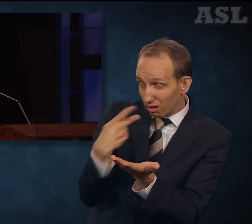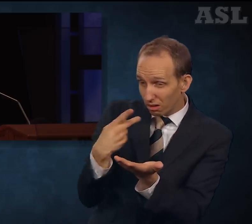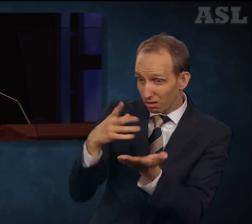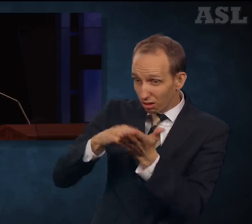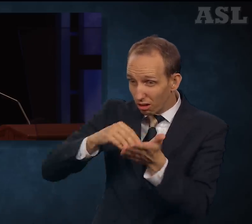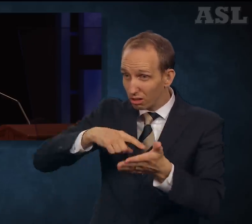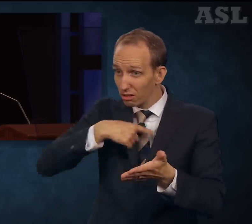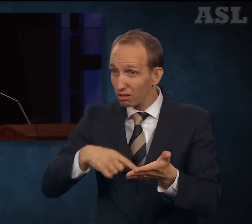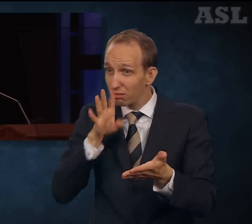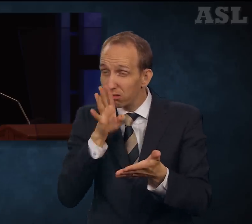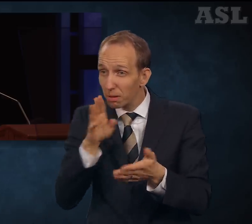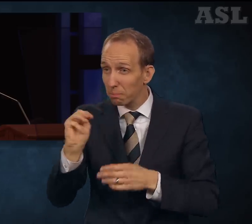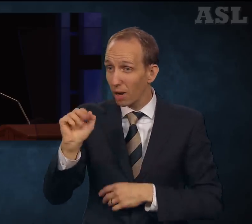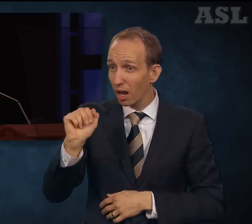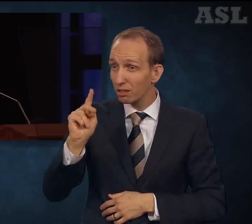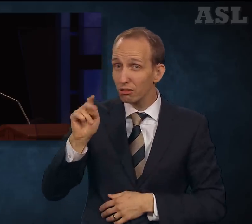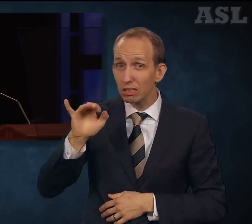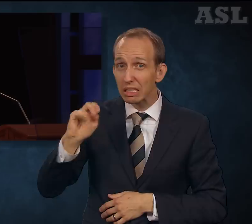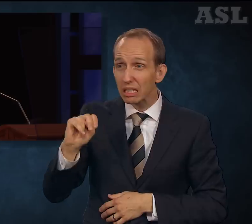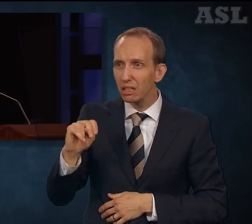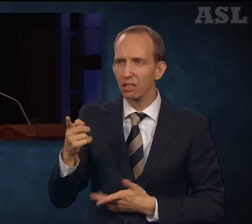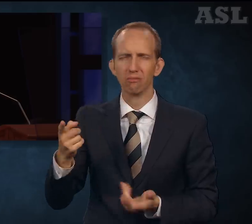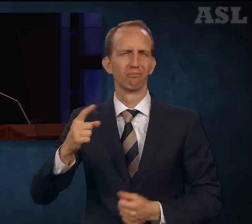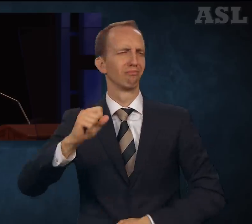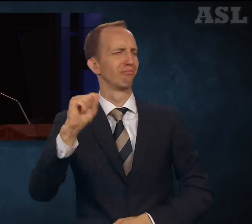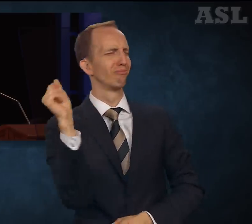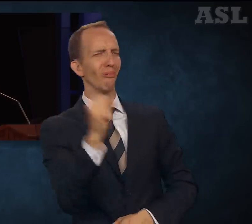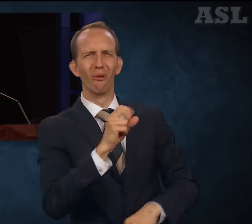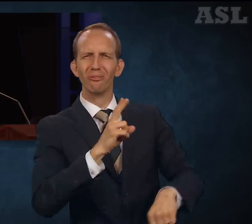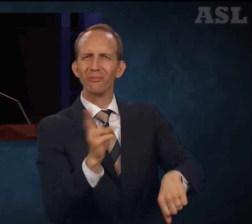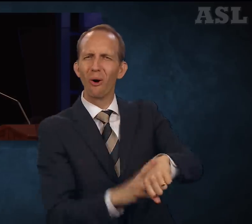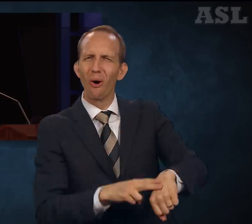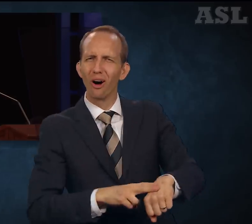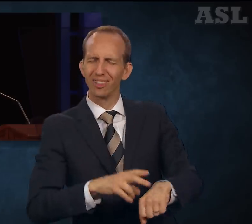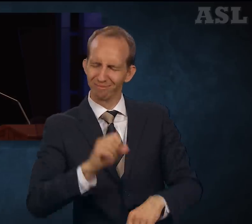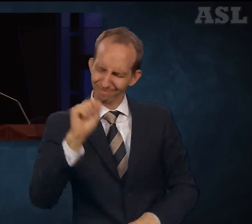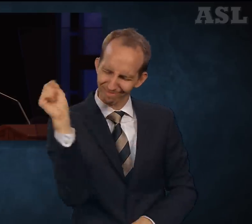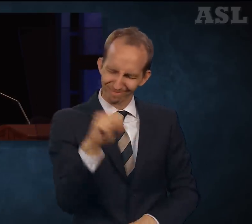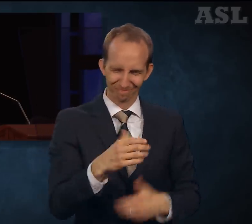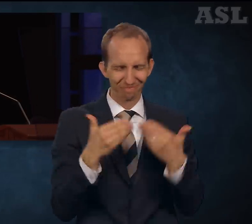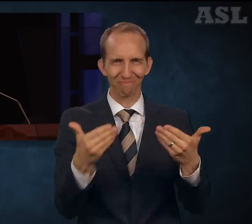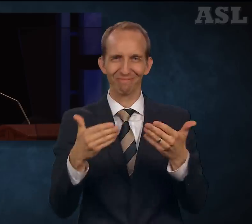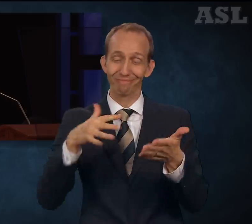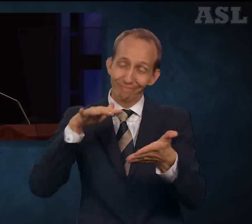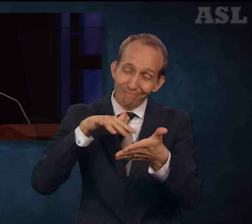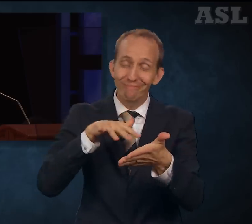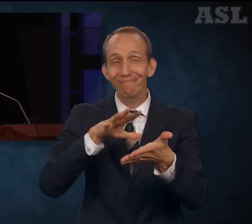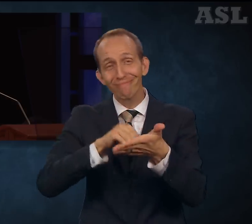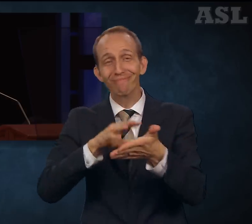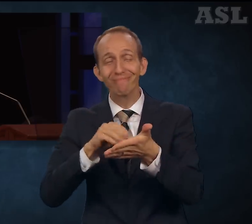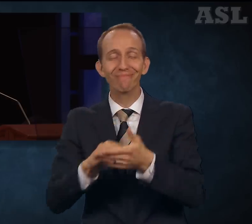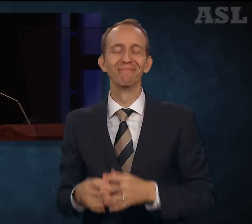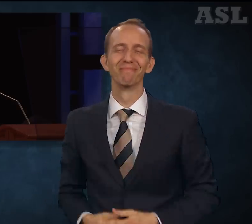SO WOULD YOU BE WILLING TO STUDY MANDARIN CHINESE WITH ME?"